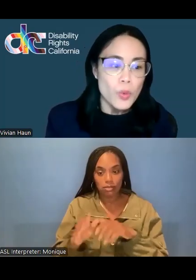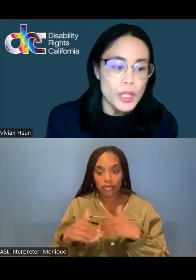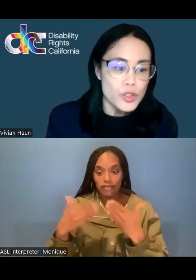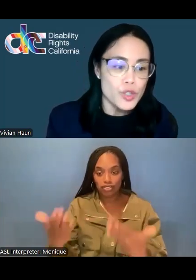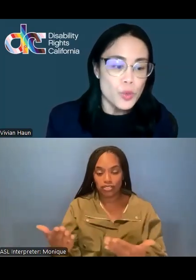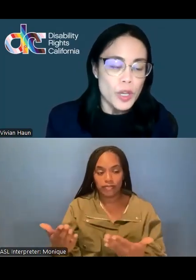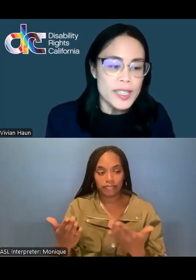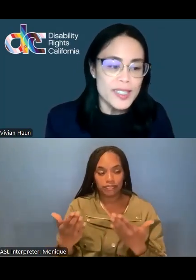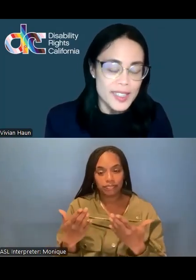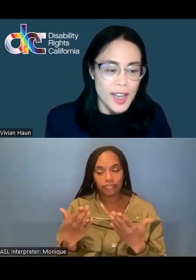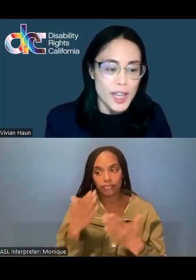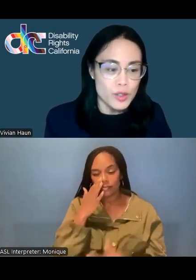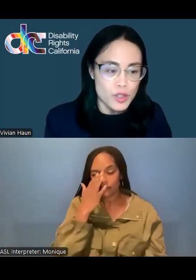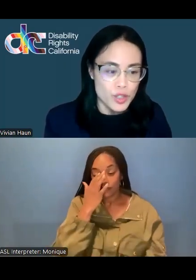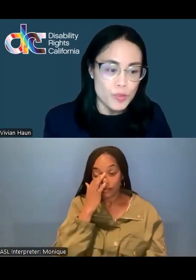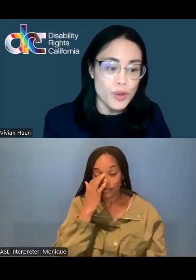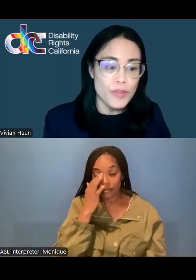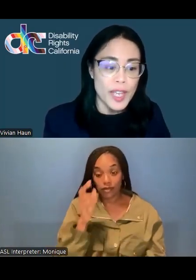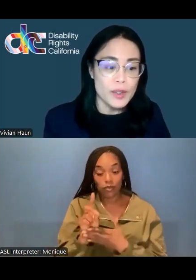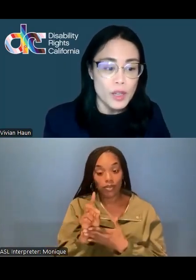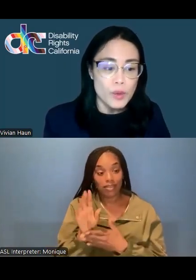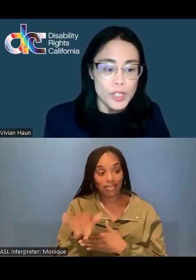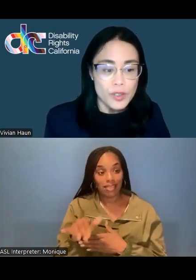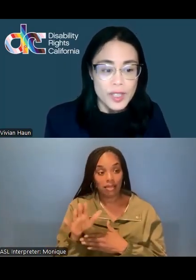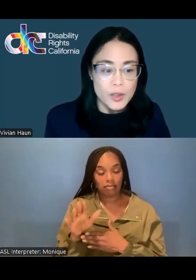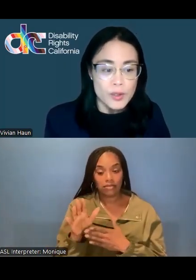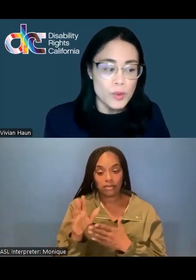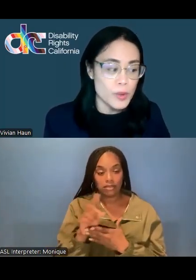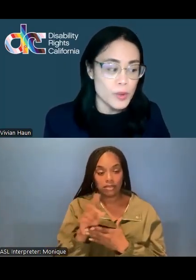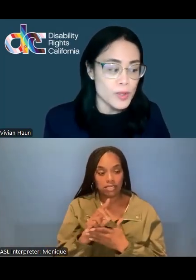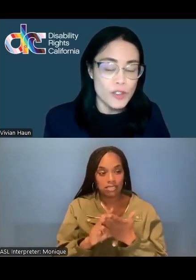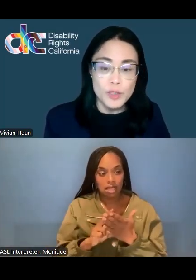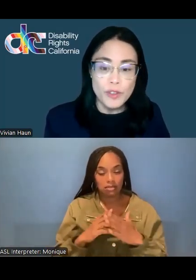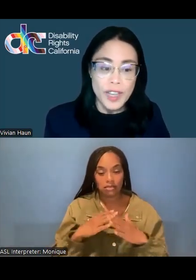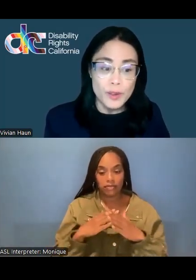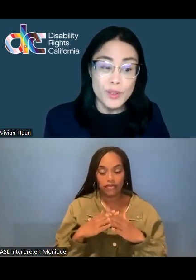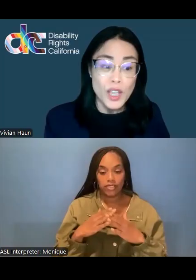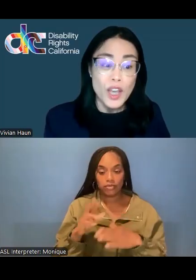which is designed to prevent regional centers or service providers